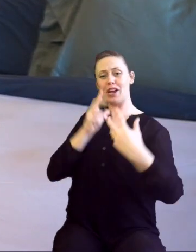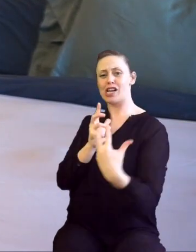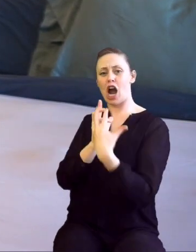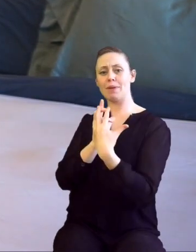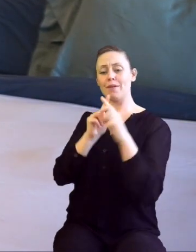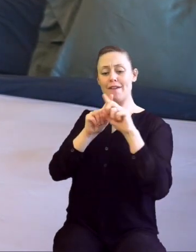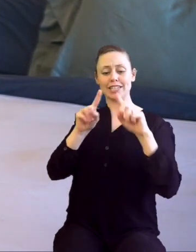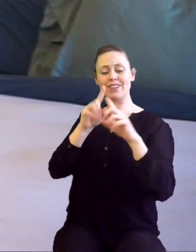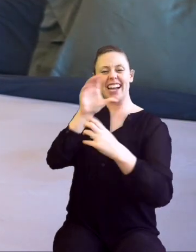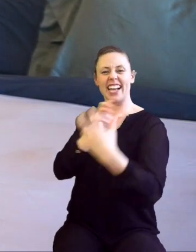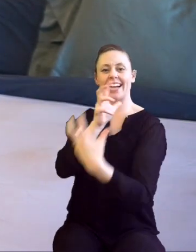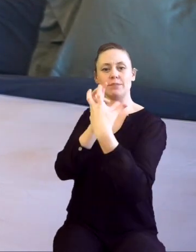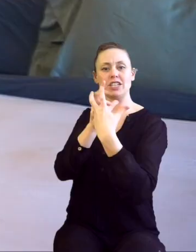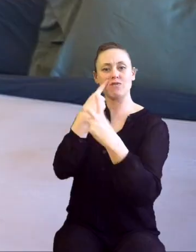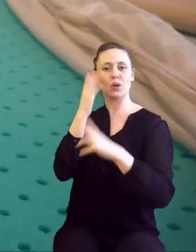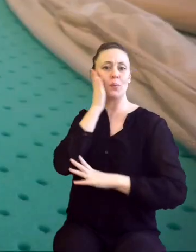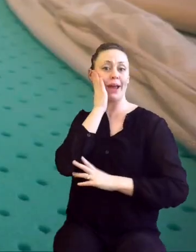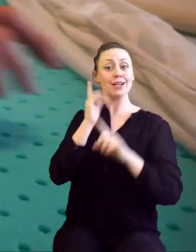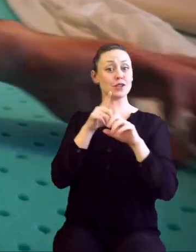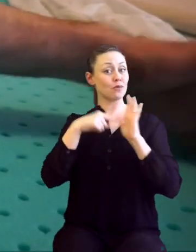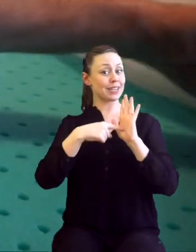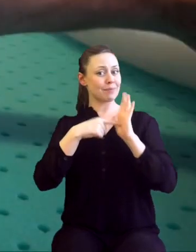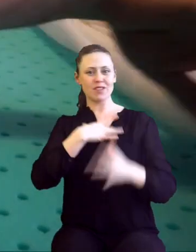offering customizations to your bed. For example, if you didn't like the feel of